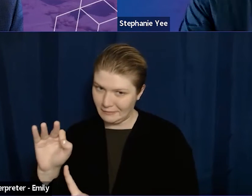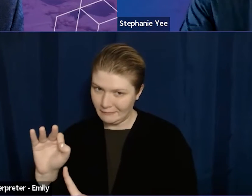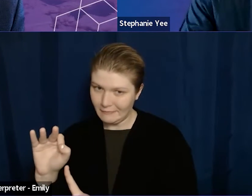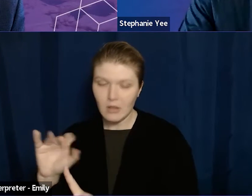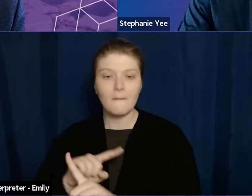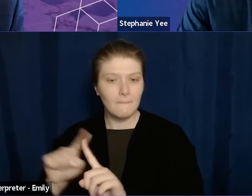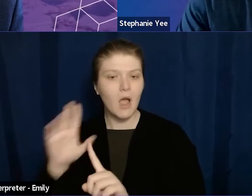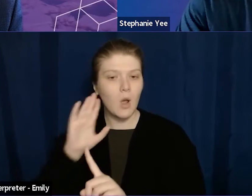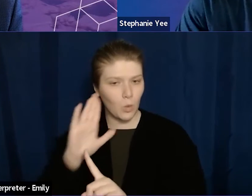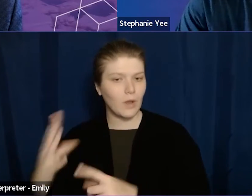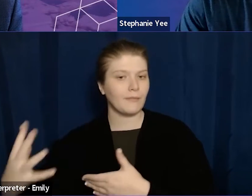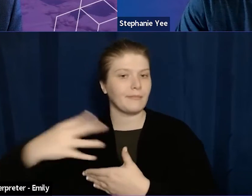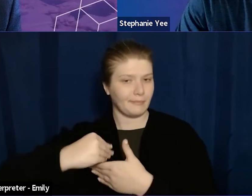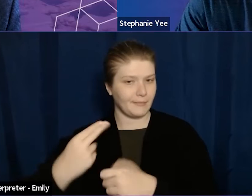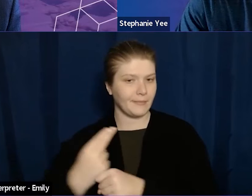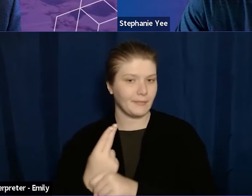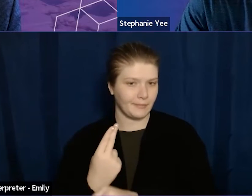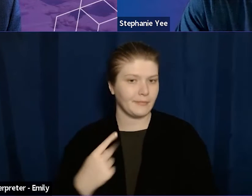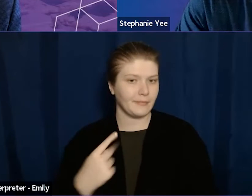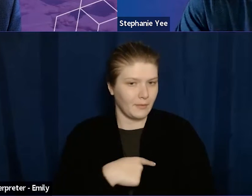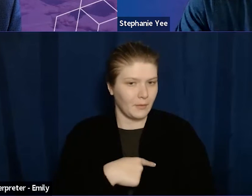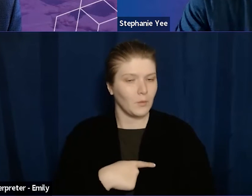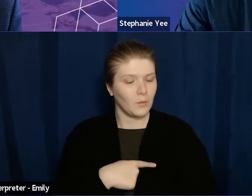or we do use, or our investigators use.